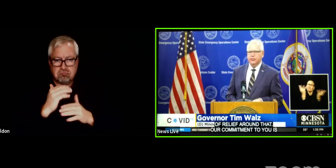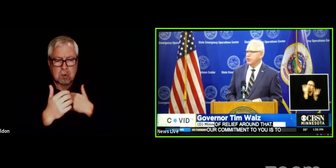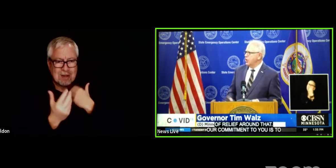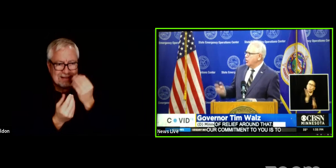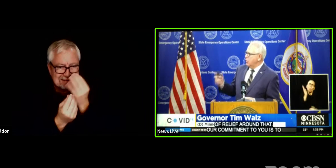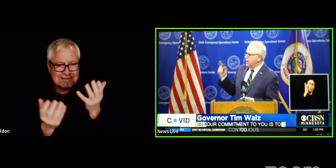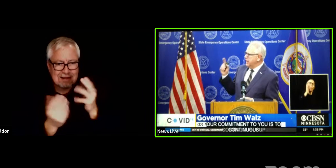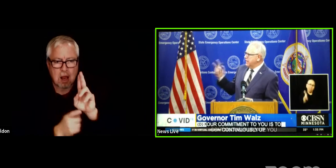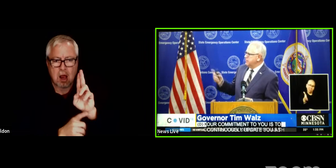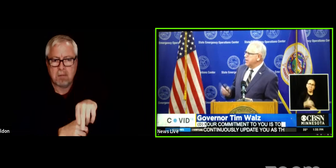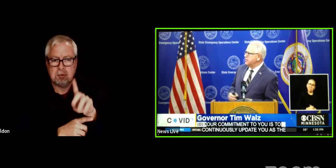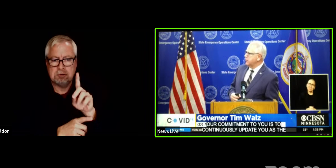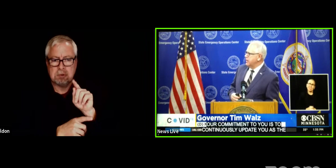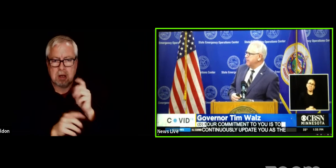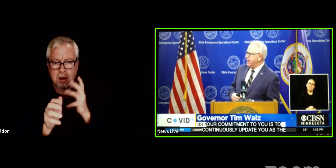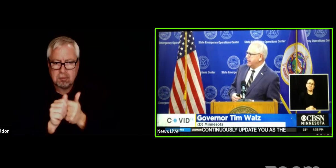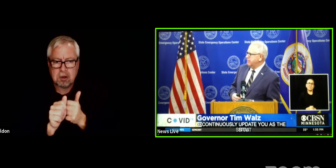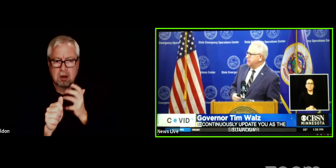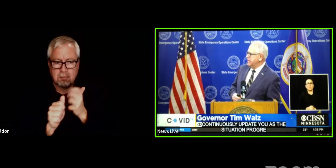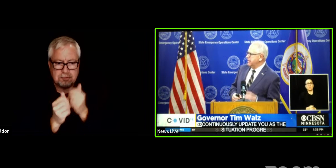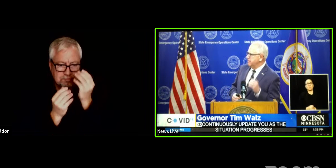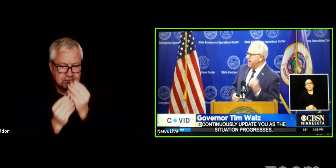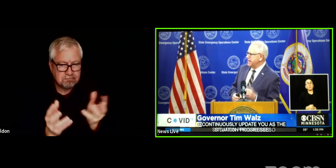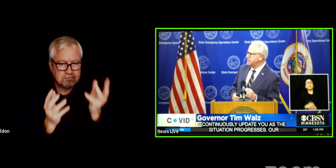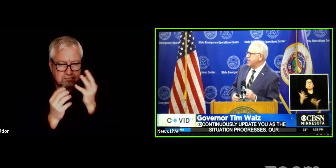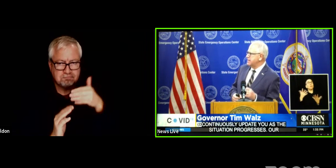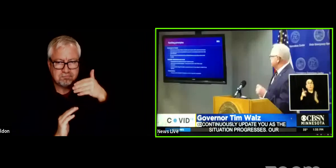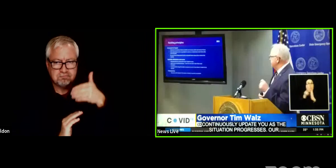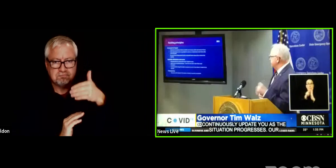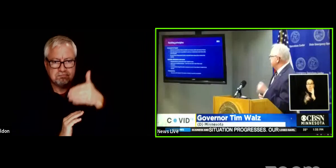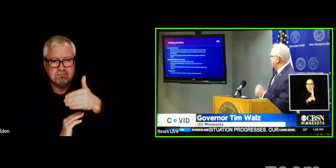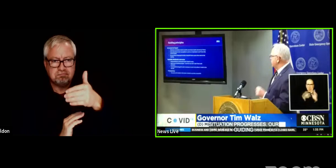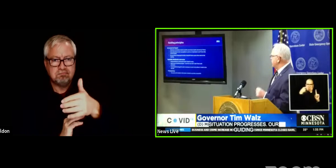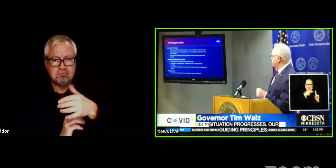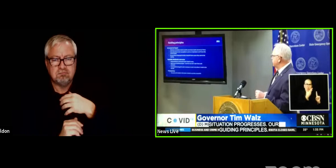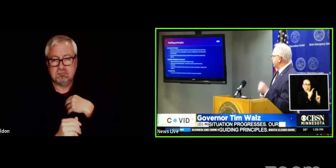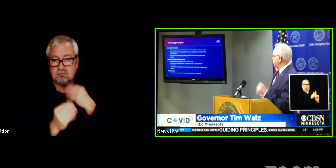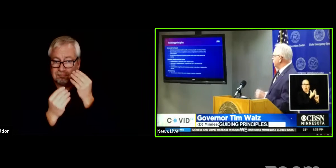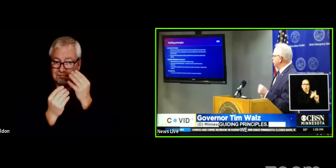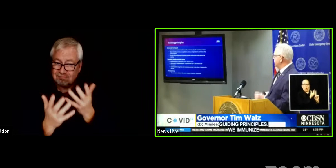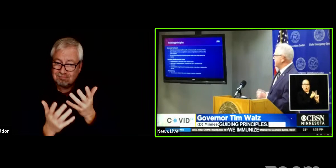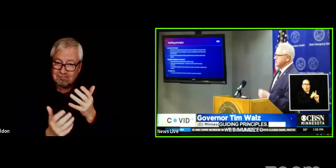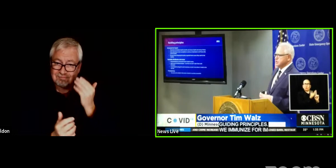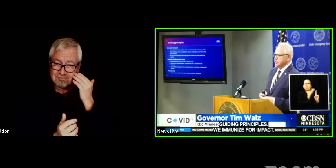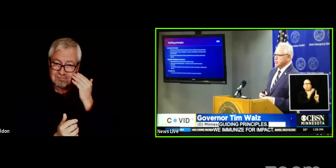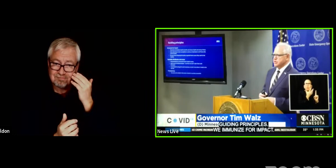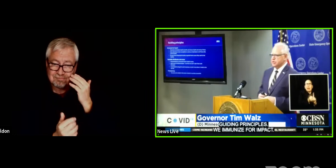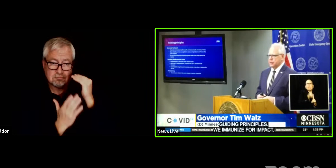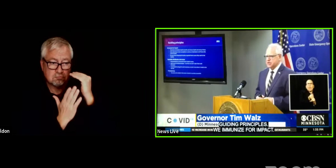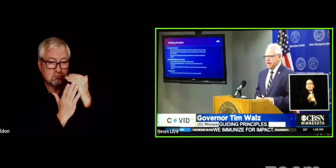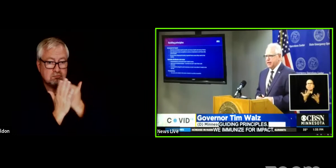PRINCIPLES. WE IMMUNIZE FOR IMPACT, MEANING MAXIMIZE IMMEDIATE HEALTH BENEFITS AND REDUCE DEATHS AND SERIOUS ILLNESS.